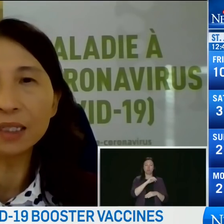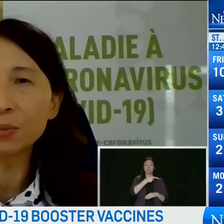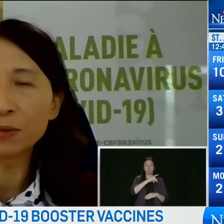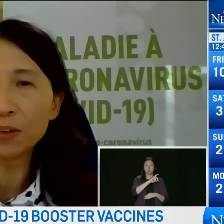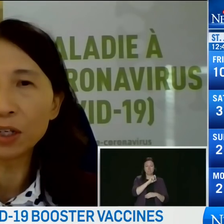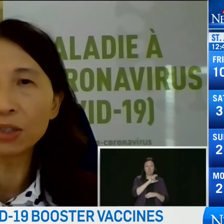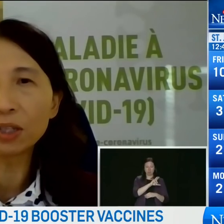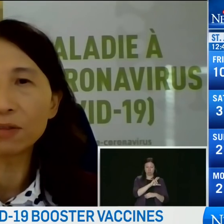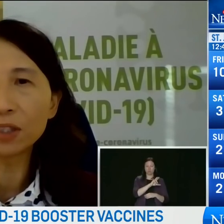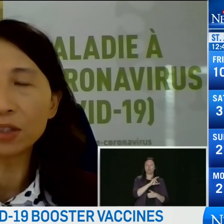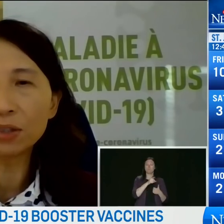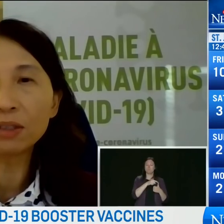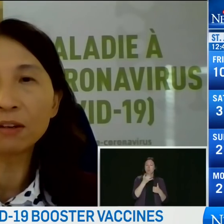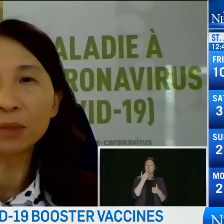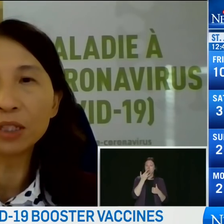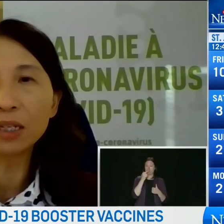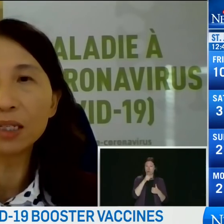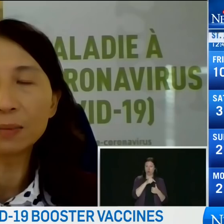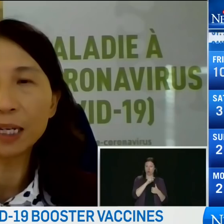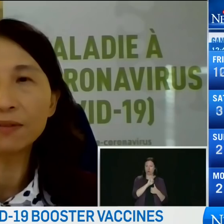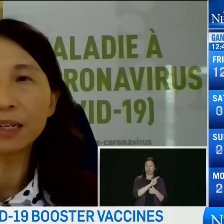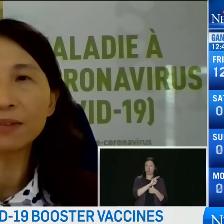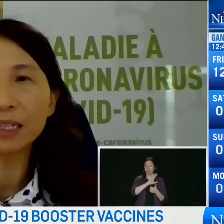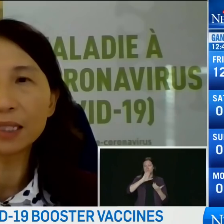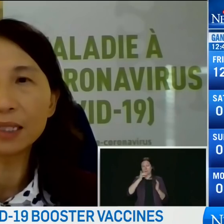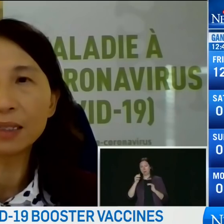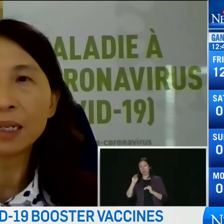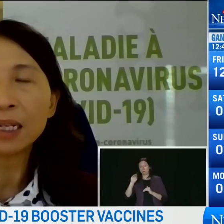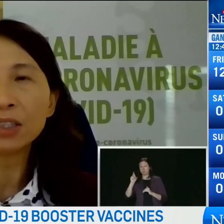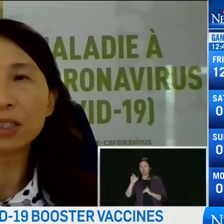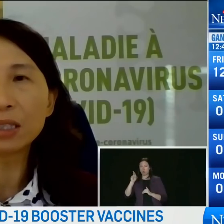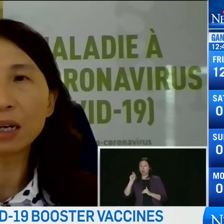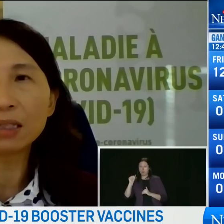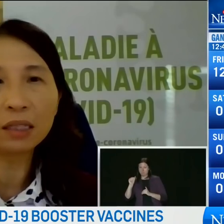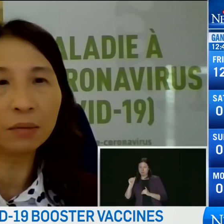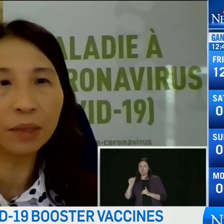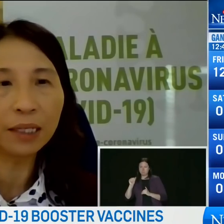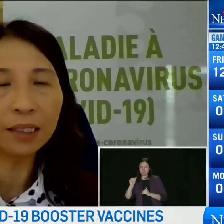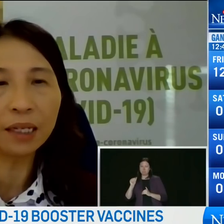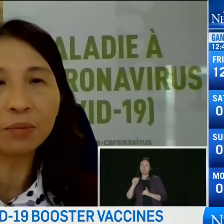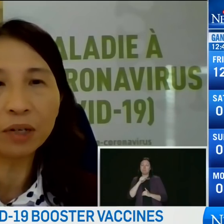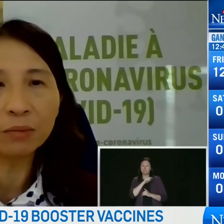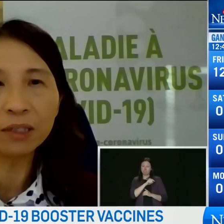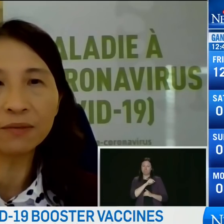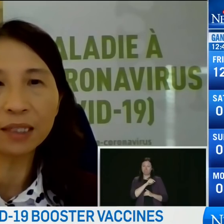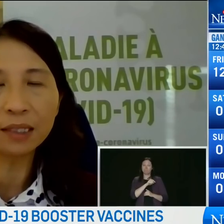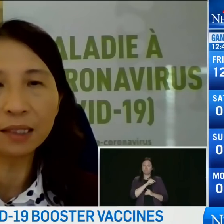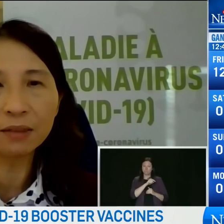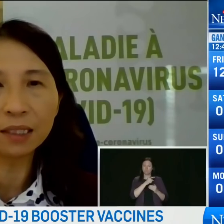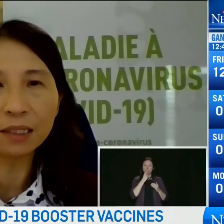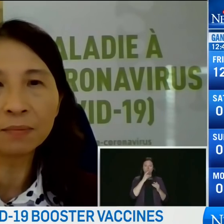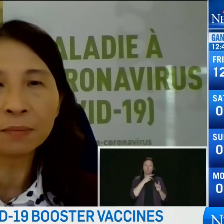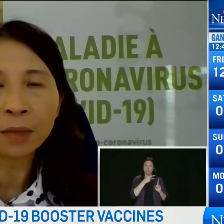YEARS, NACI NOW RECOMMENDS THAT